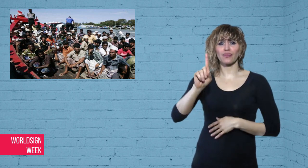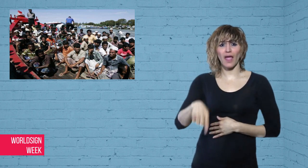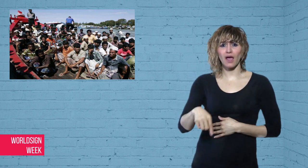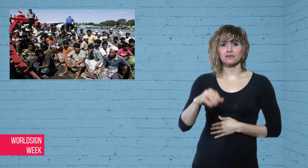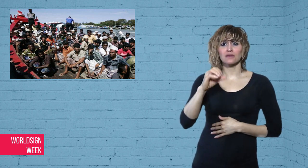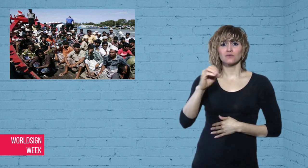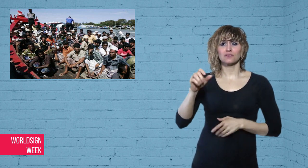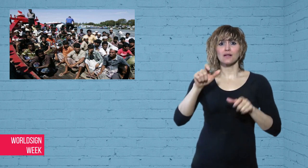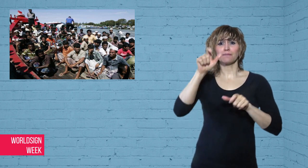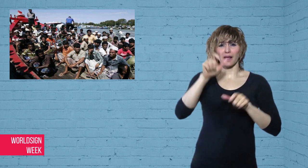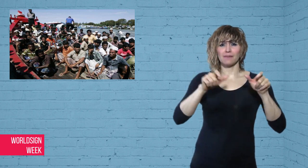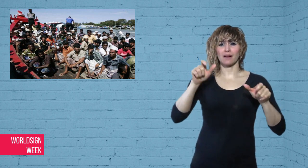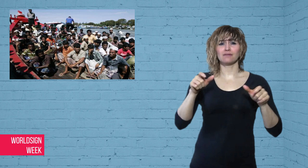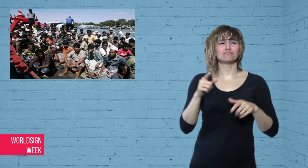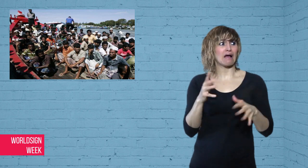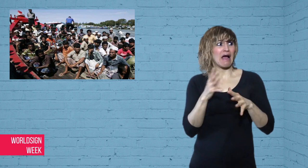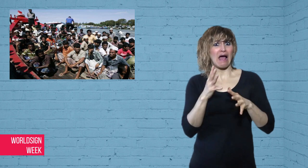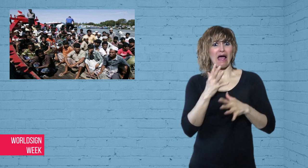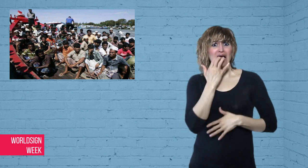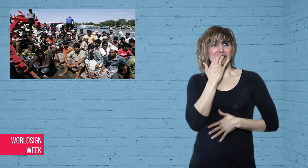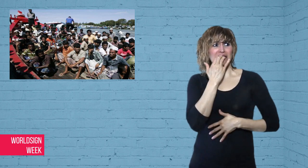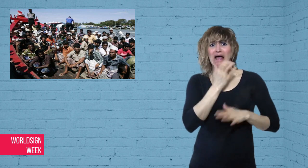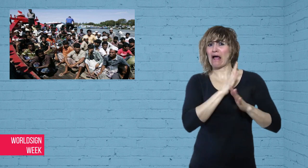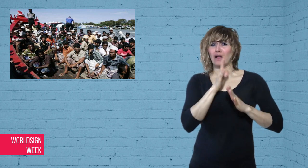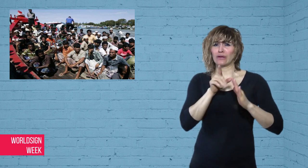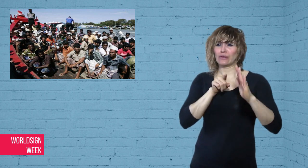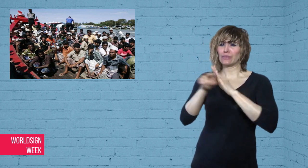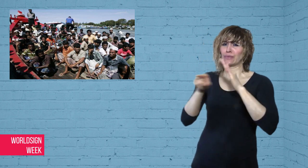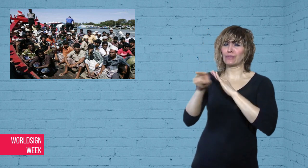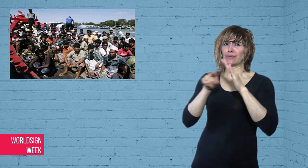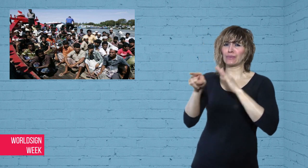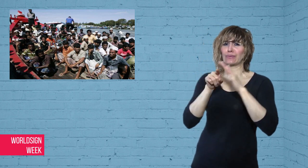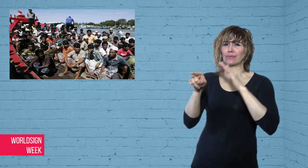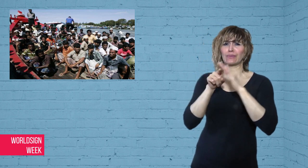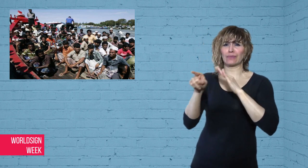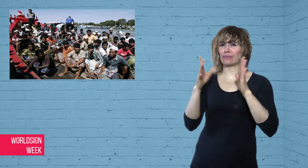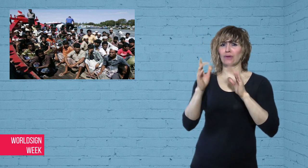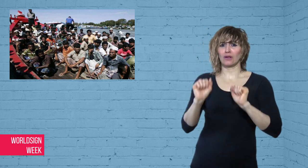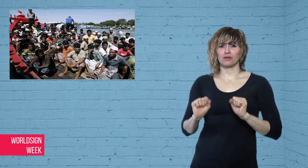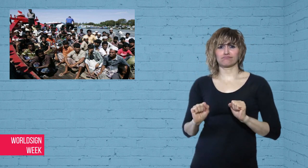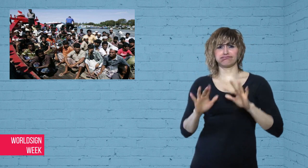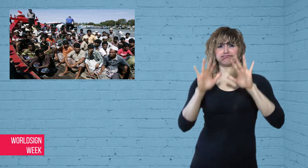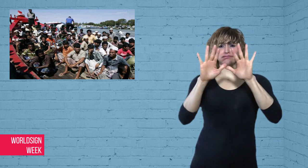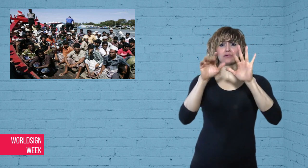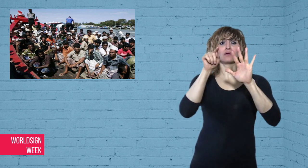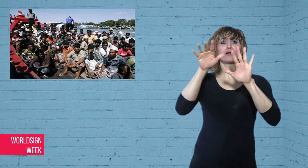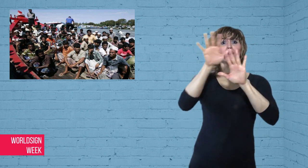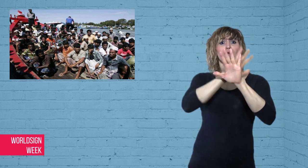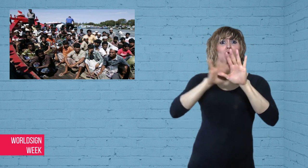people have fled from the northern